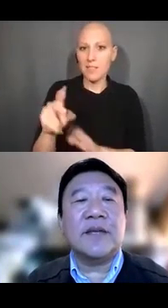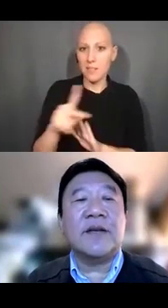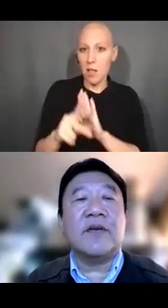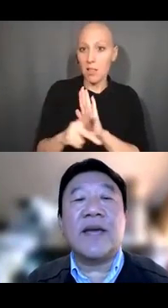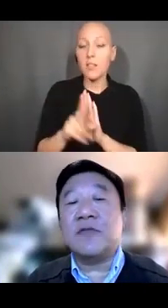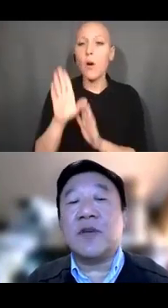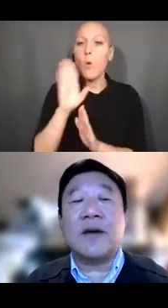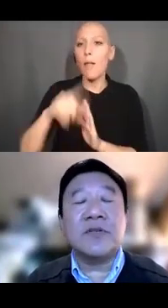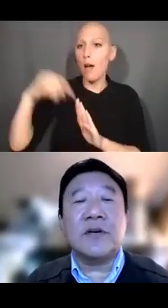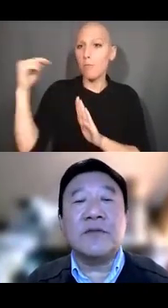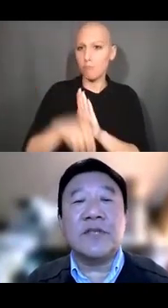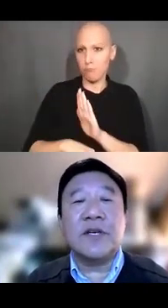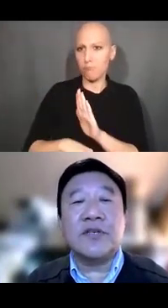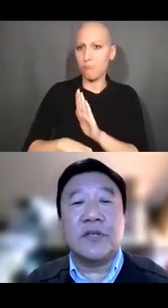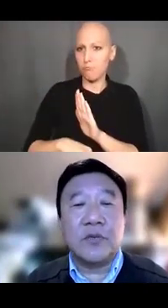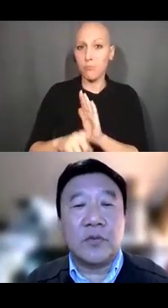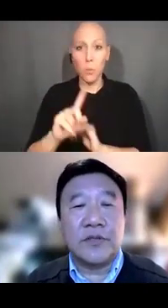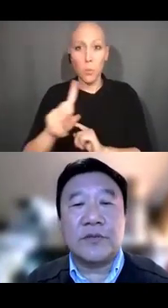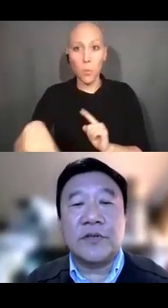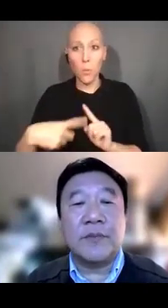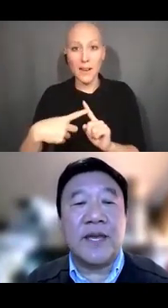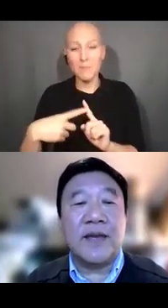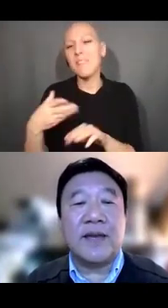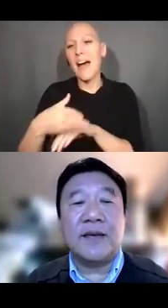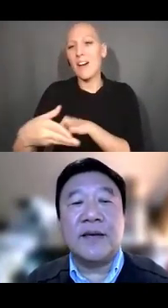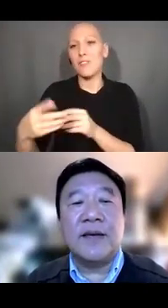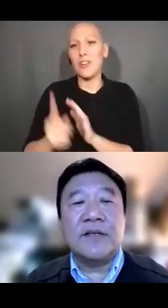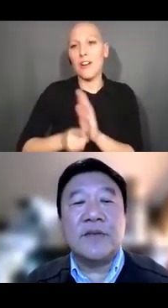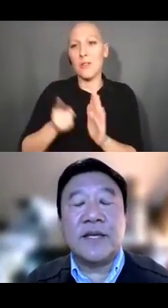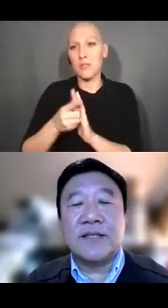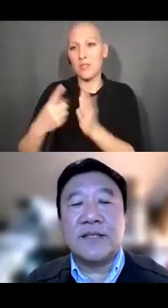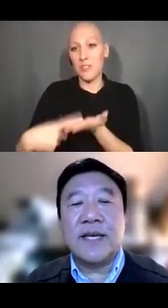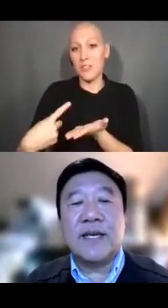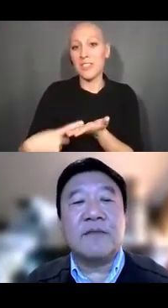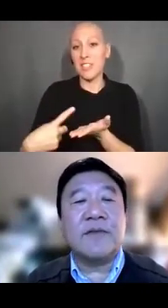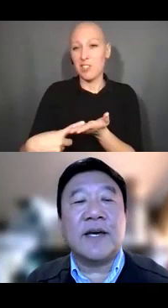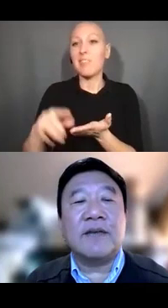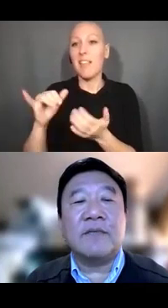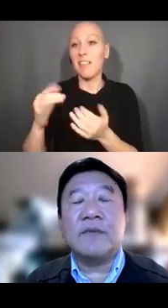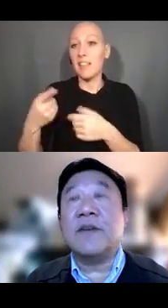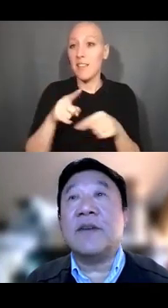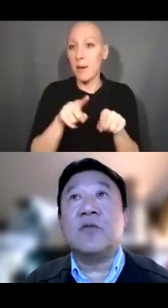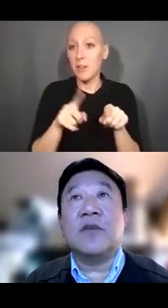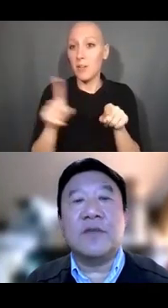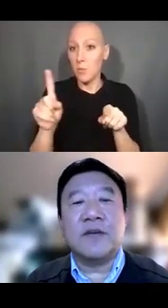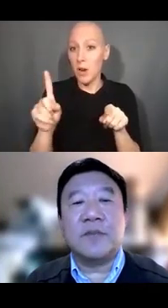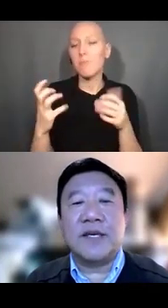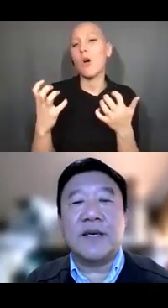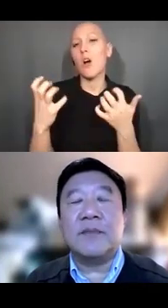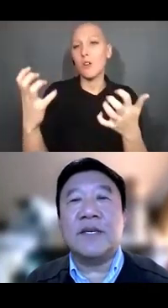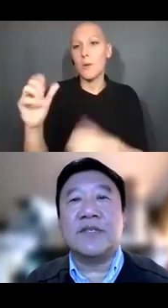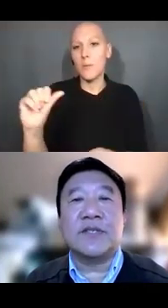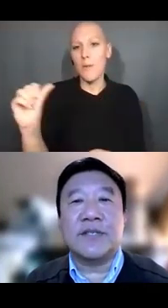in our after hours conversation in Auditorium A. So that's today at 5 to 5:45pm Eastern